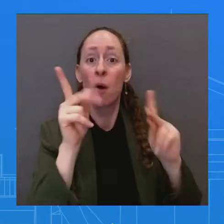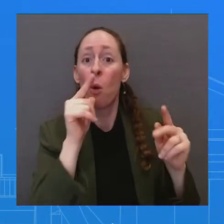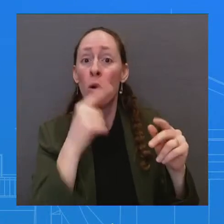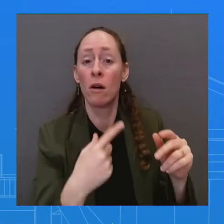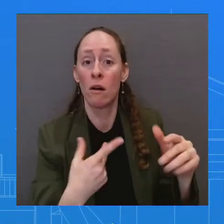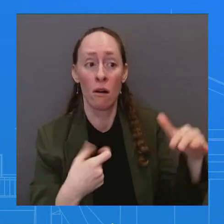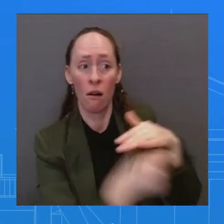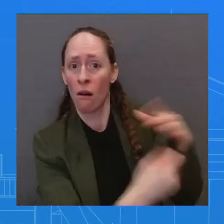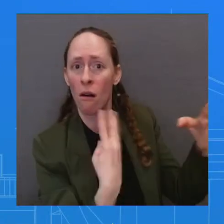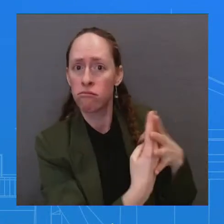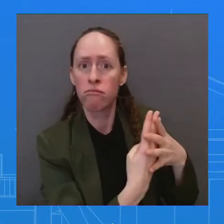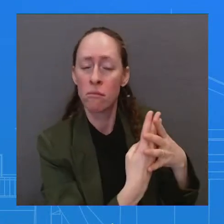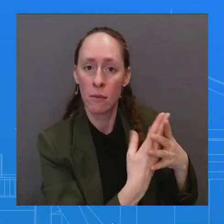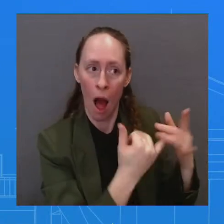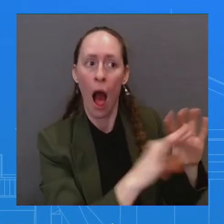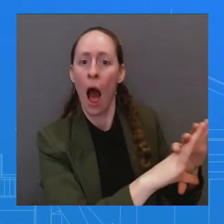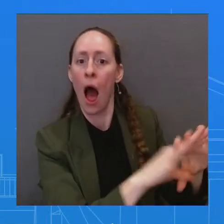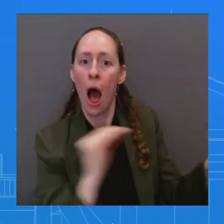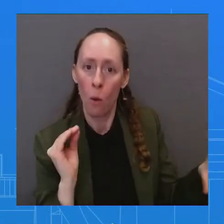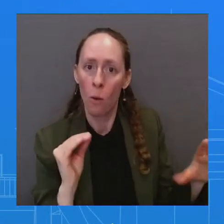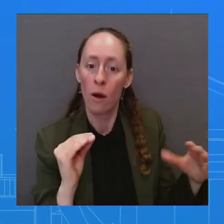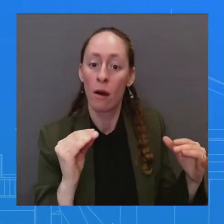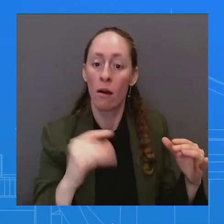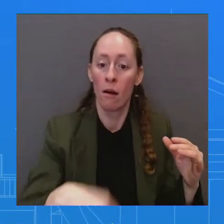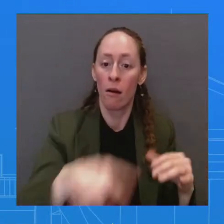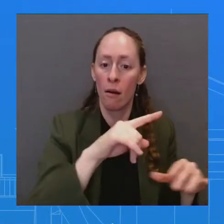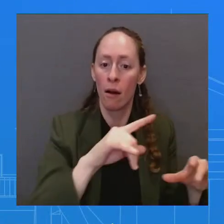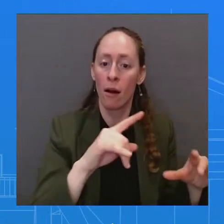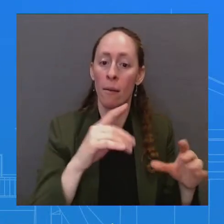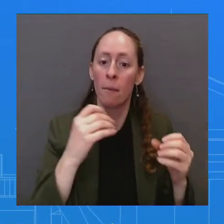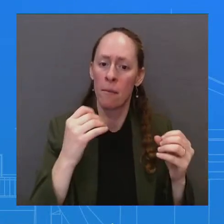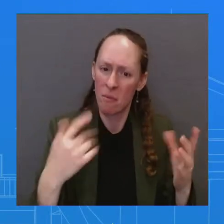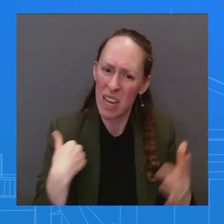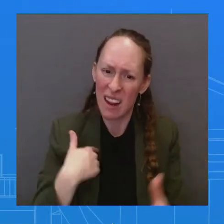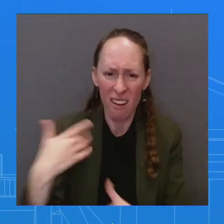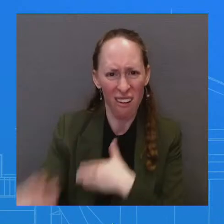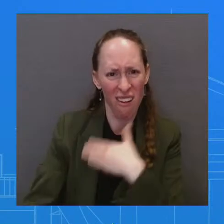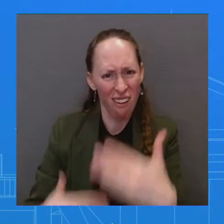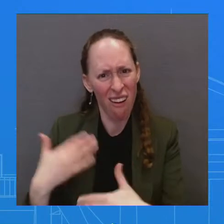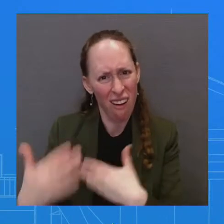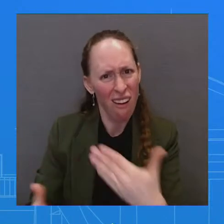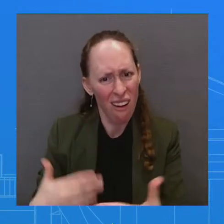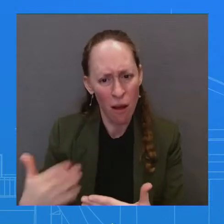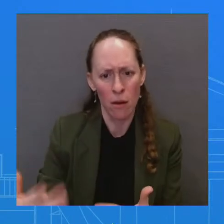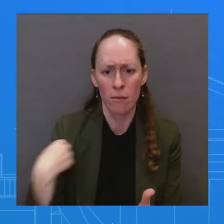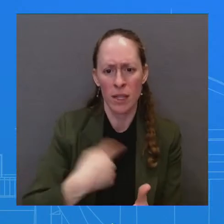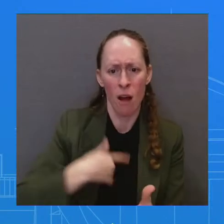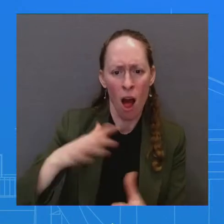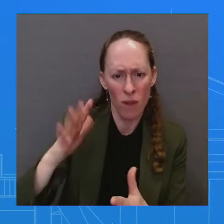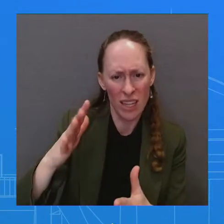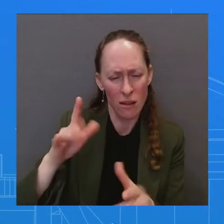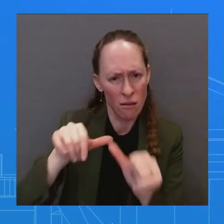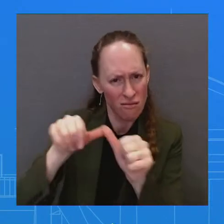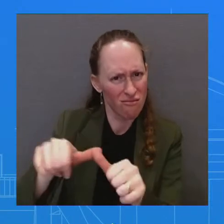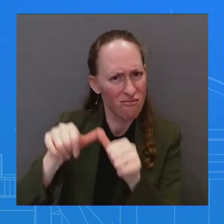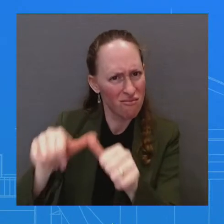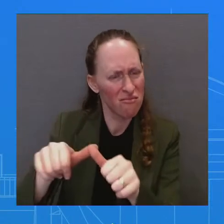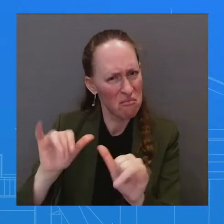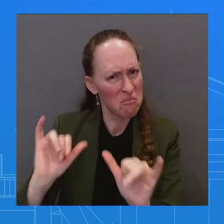as they conduct military operations, to do so with the utmost care for innocent civilian life. The Press: So, to Democrats in the par- -- in his party who say we need to start conditioning aid